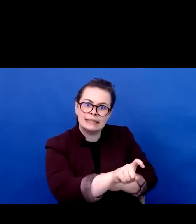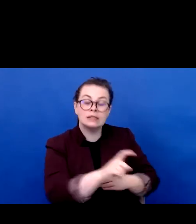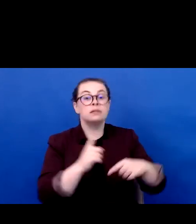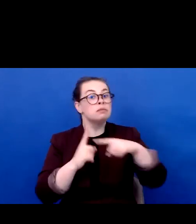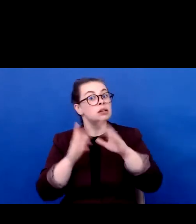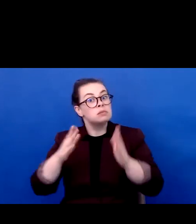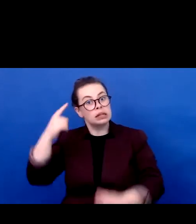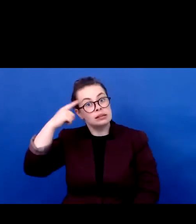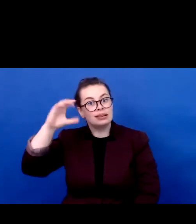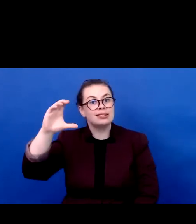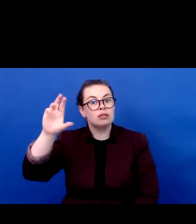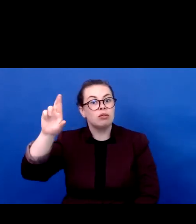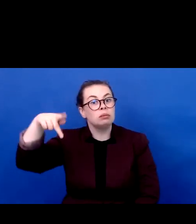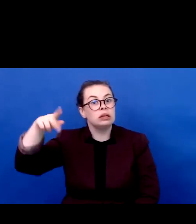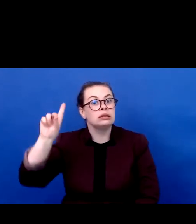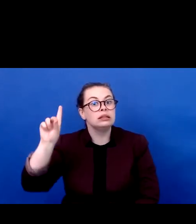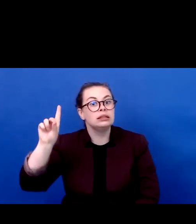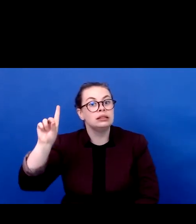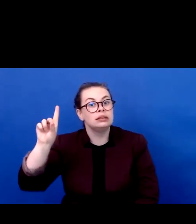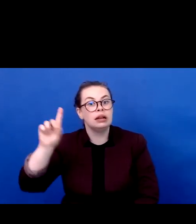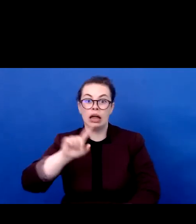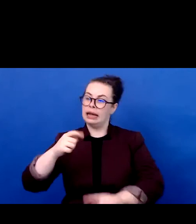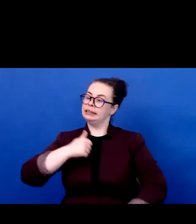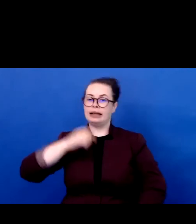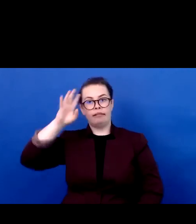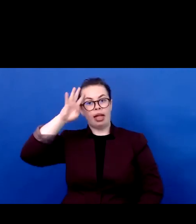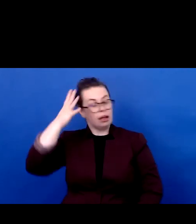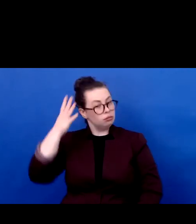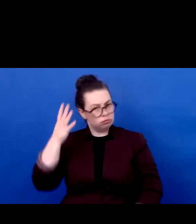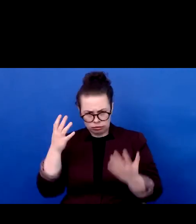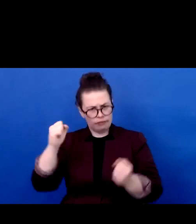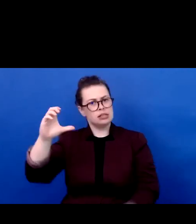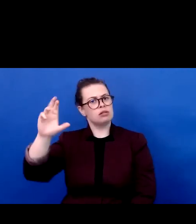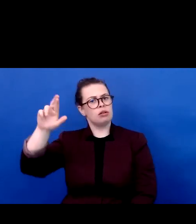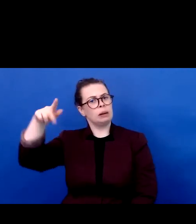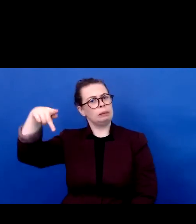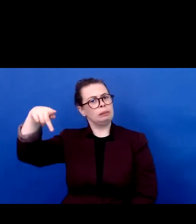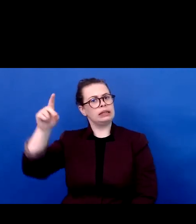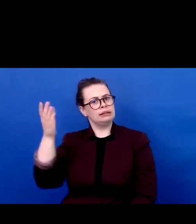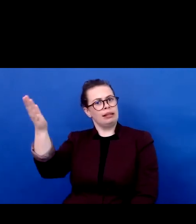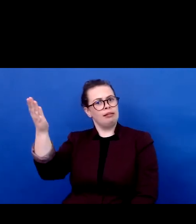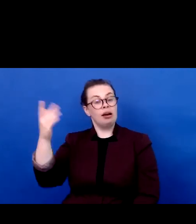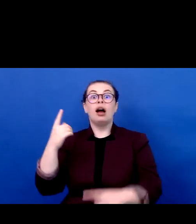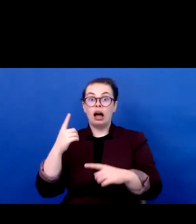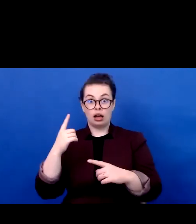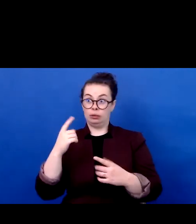and based on a human rights approach rather rather than a charity model governments should